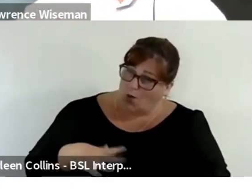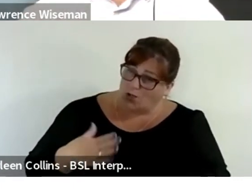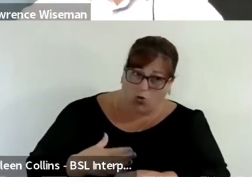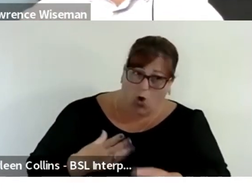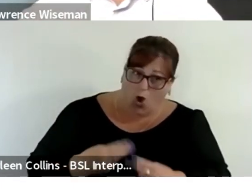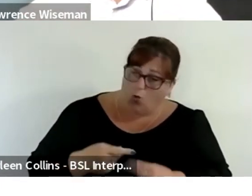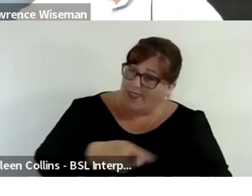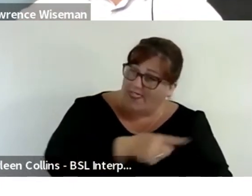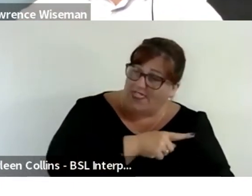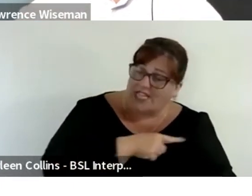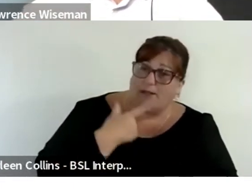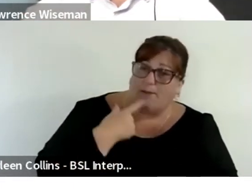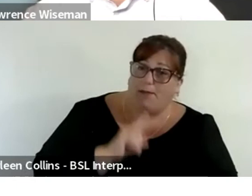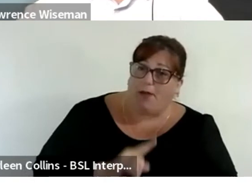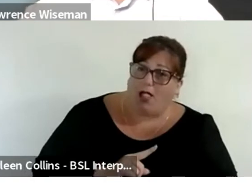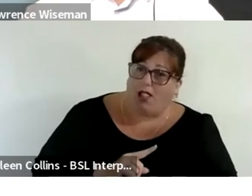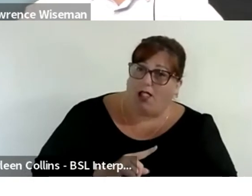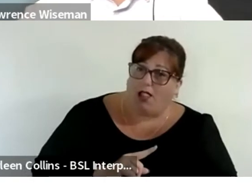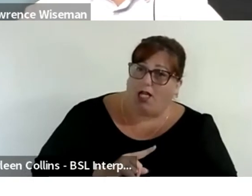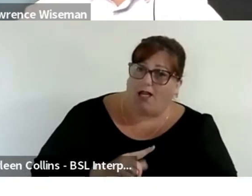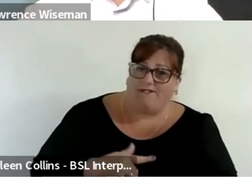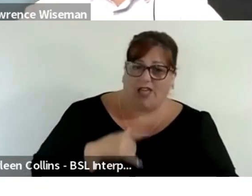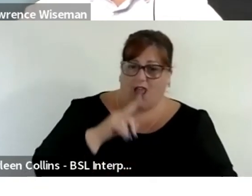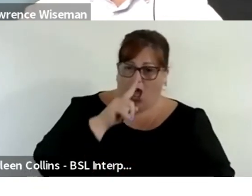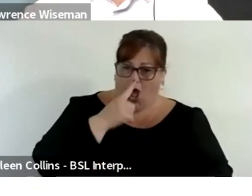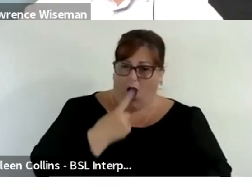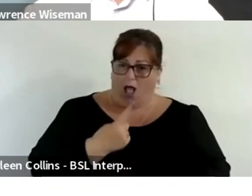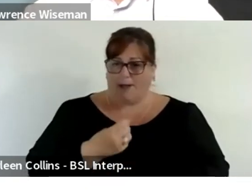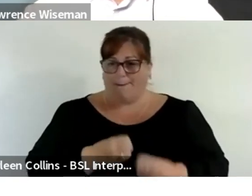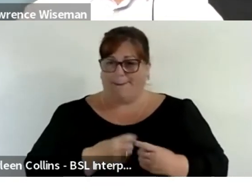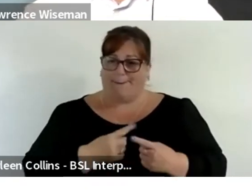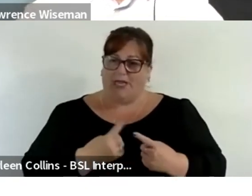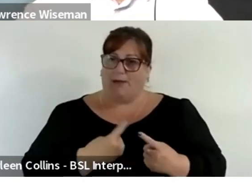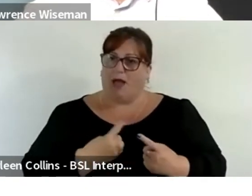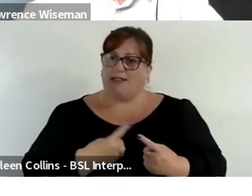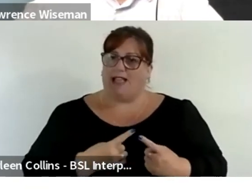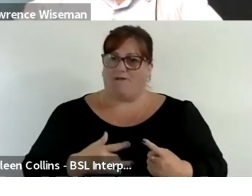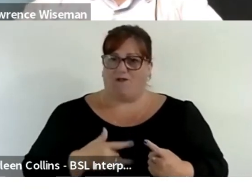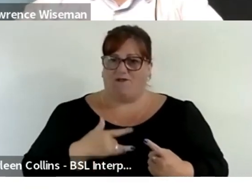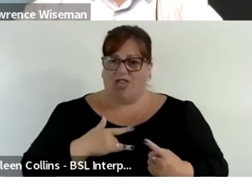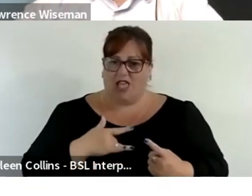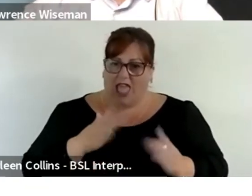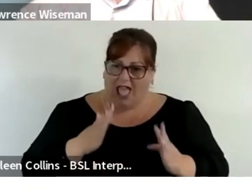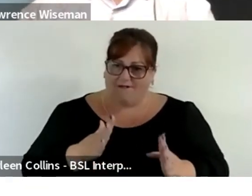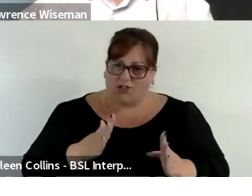are all trying to, sort of, court each other and build a relationship, is this the right place for me?